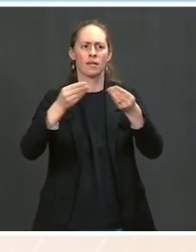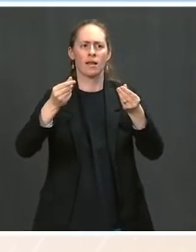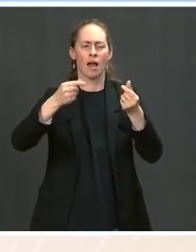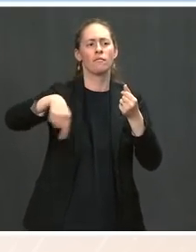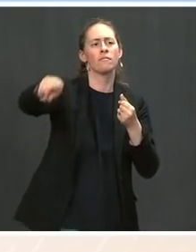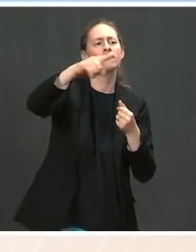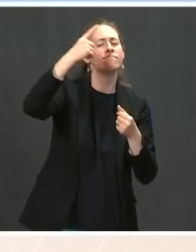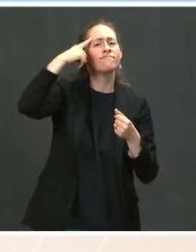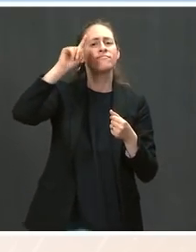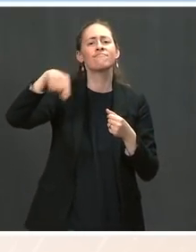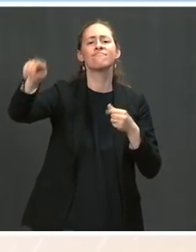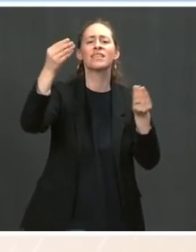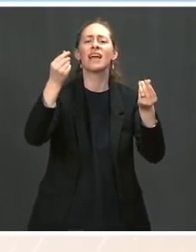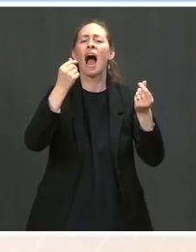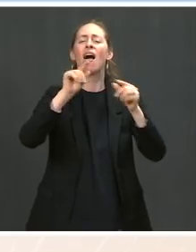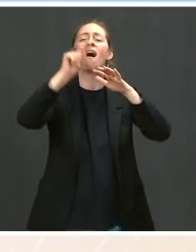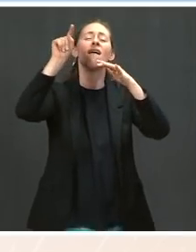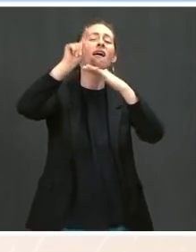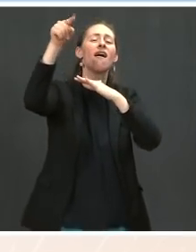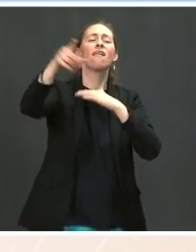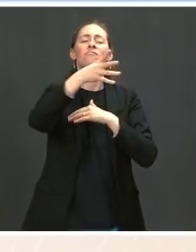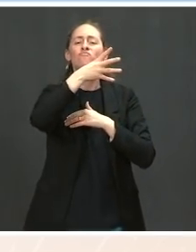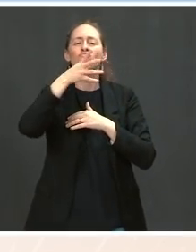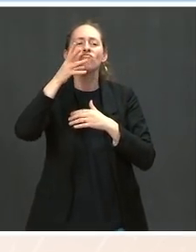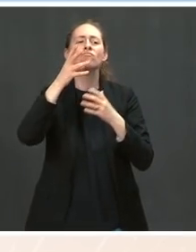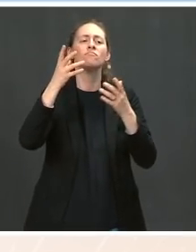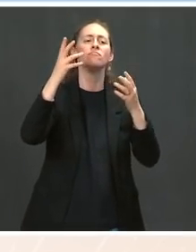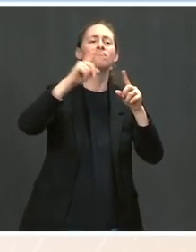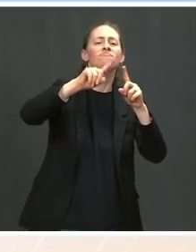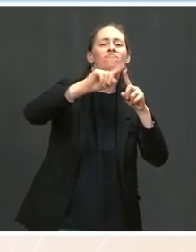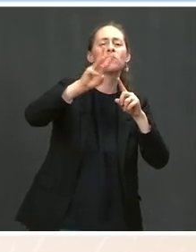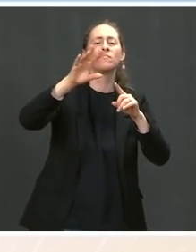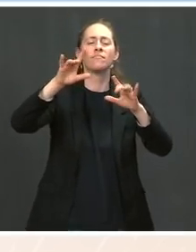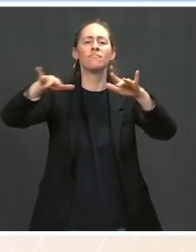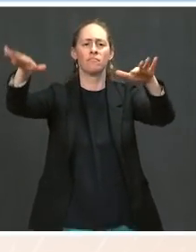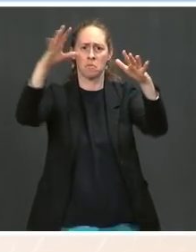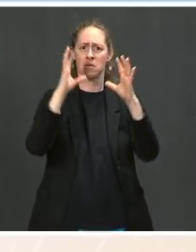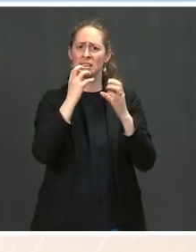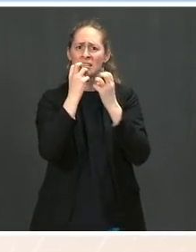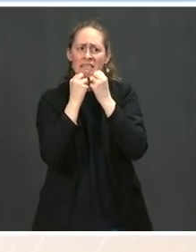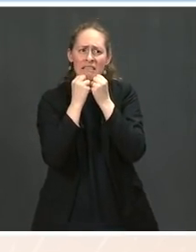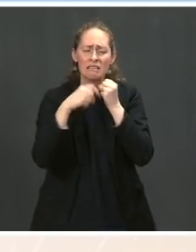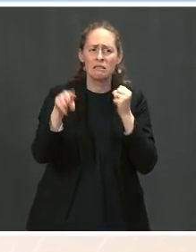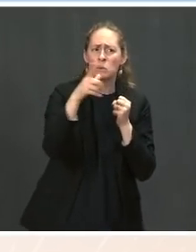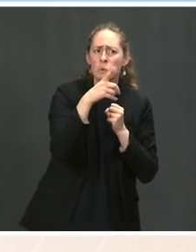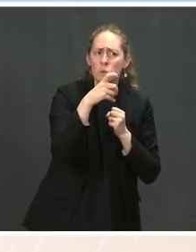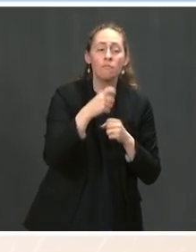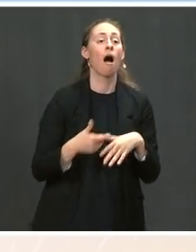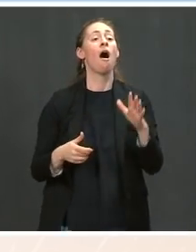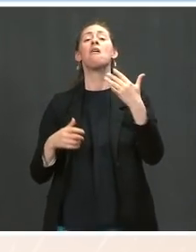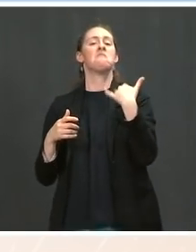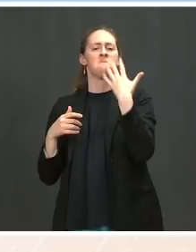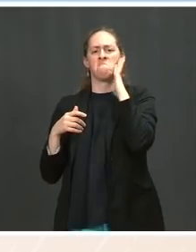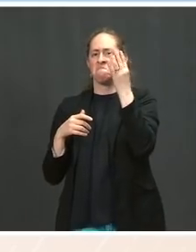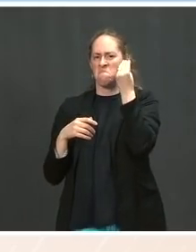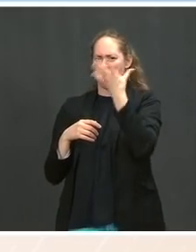We -- I don't expect we will have any to make on this, but I will check and see if there's more to report to you. The Press: Thank you. Ms. Psaki: Sure. Hi, Isaac.